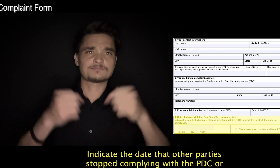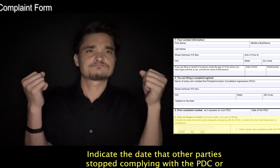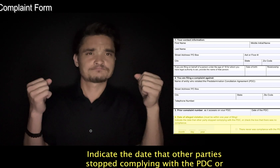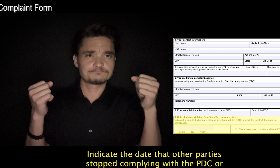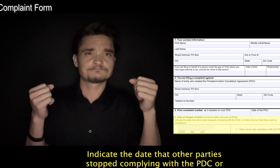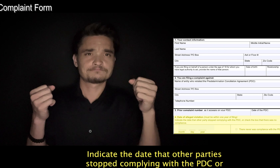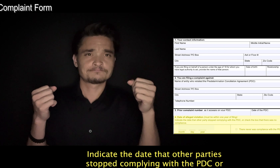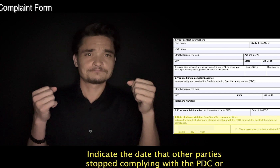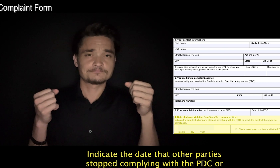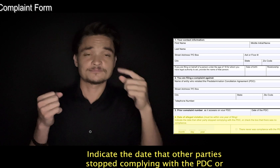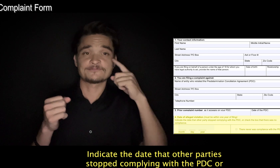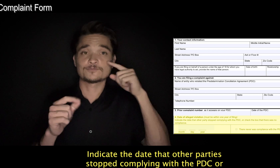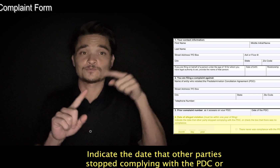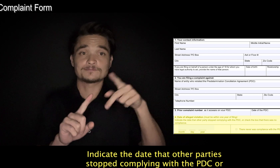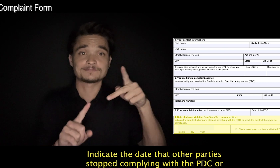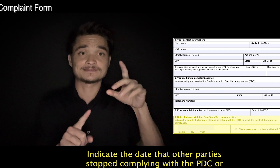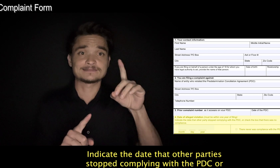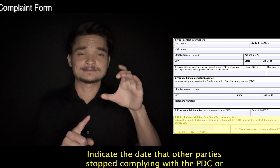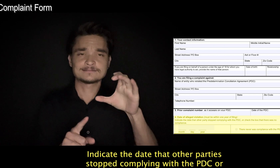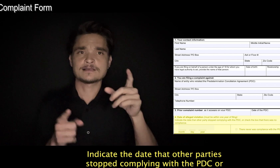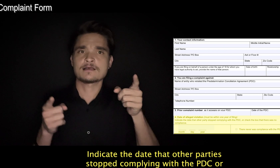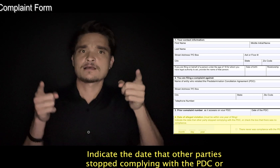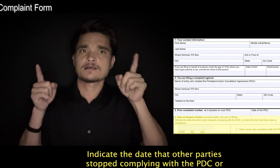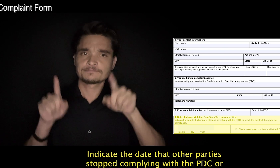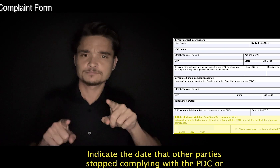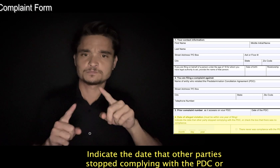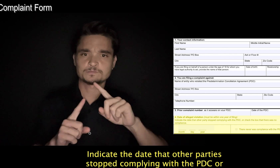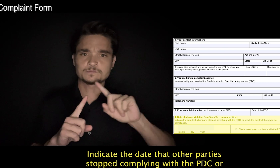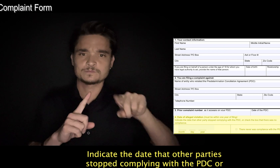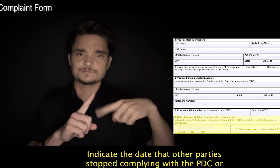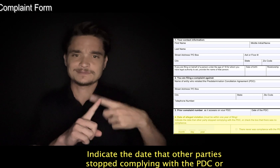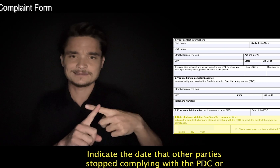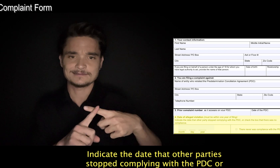Indicate the date that other parties stopped complying with the PDC or